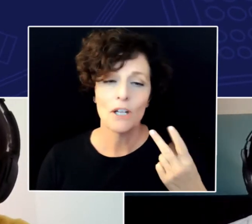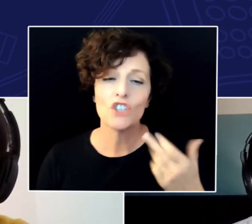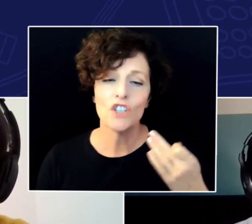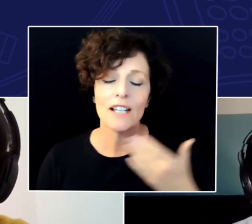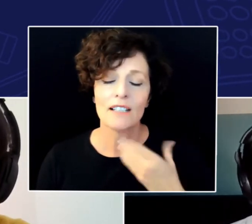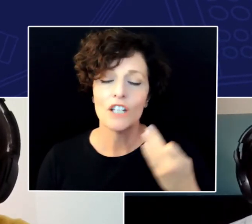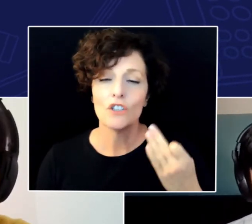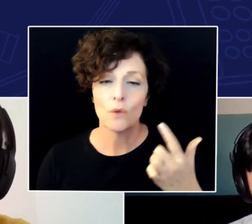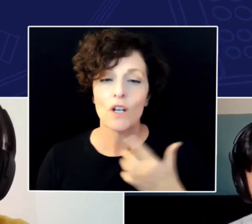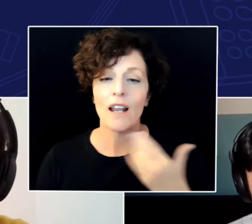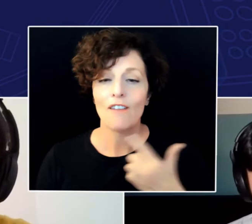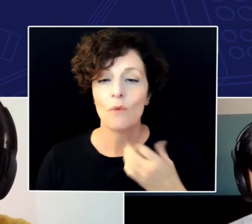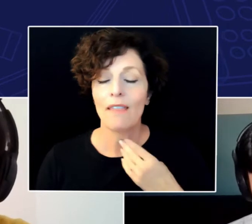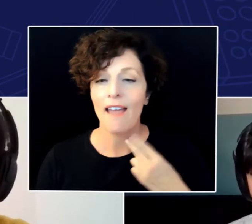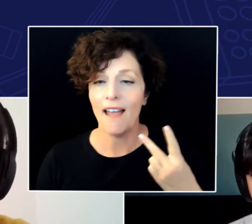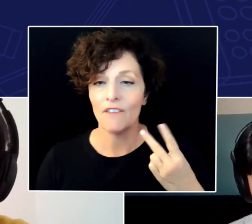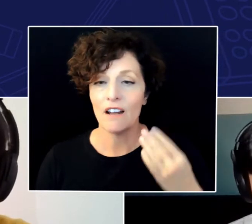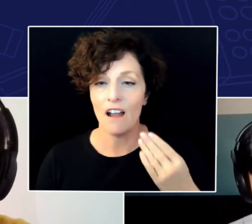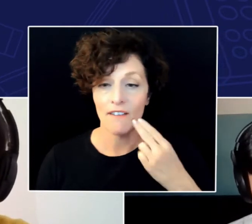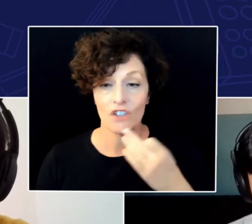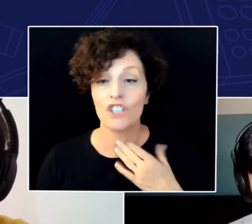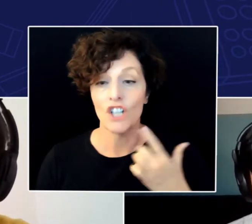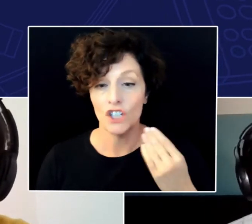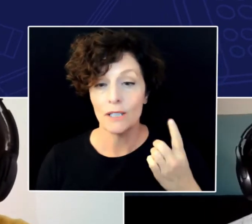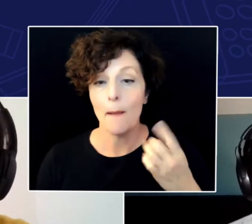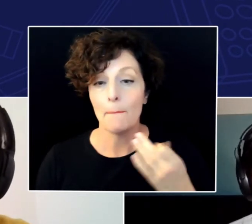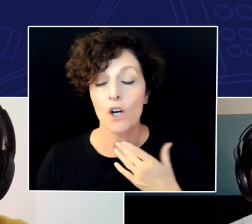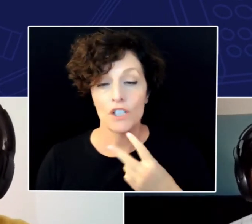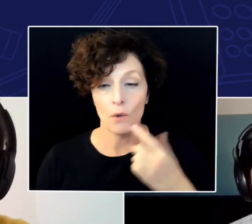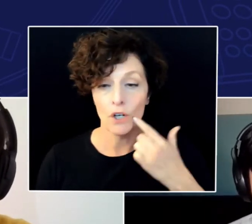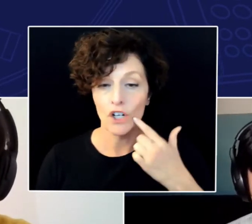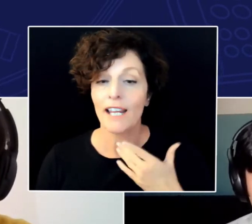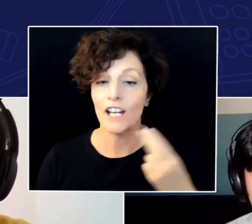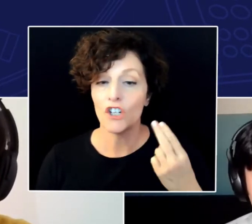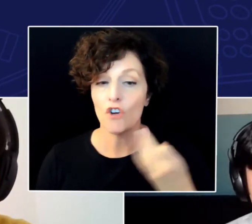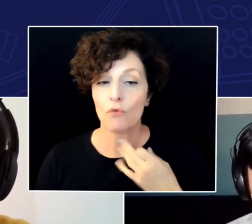just, in social life with having conversations, particularly in crowded environments,